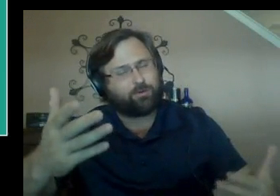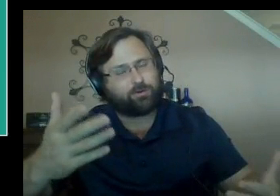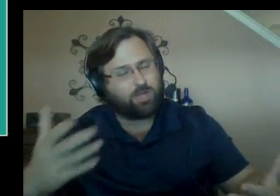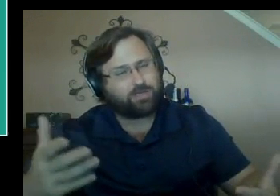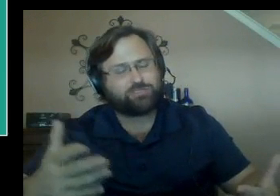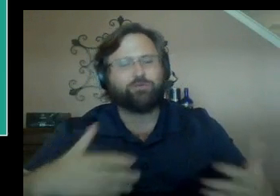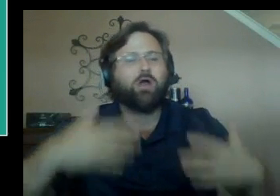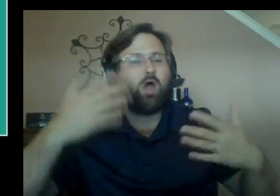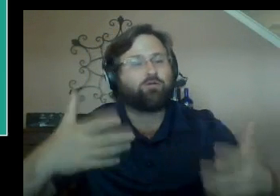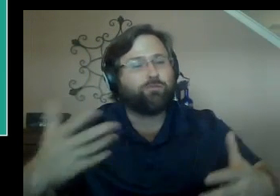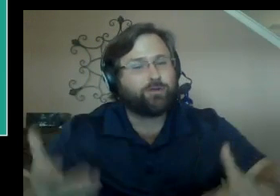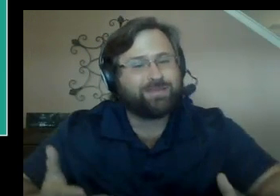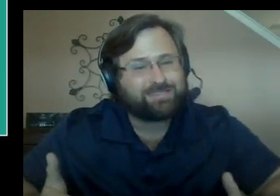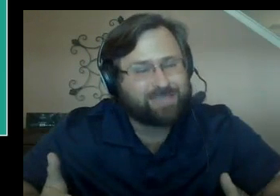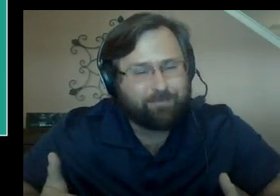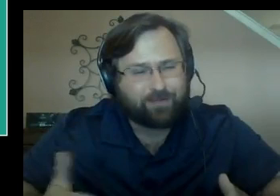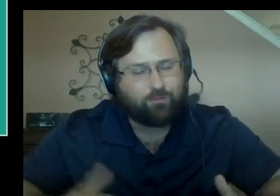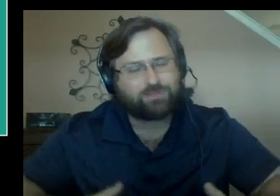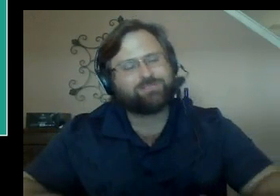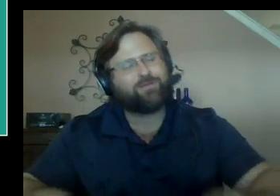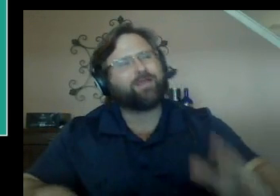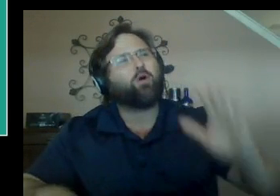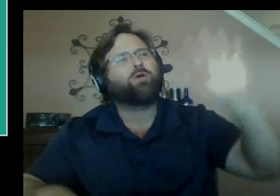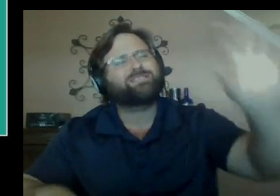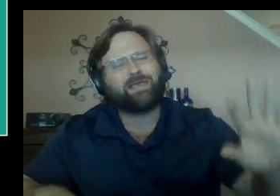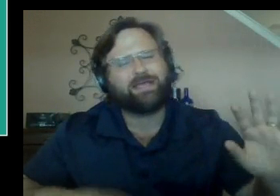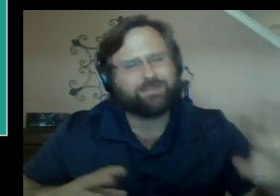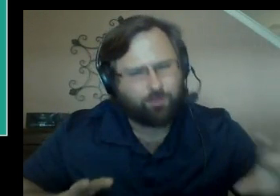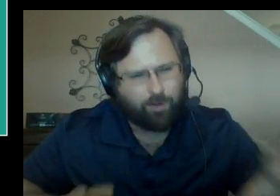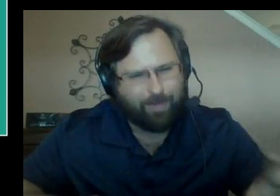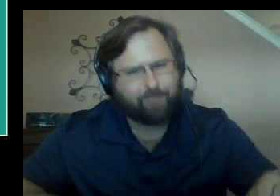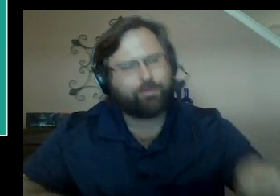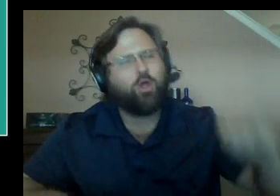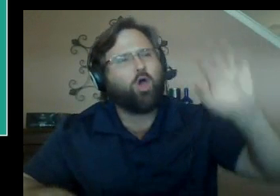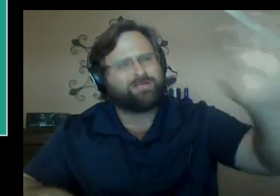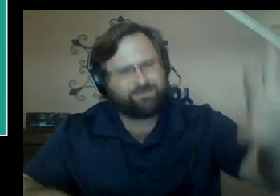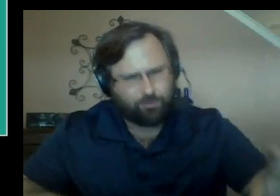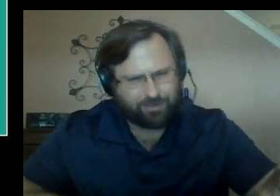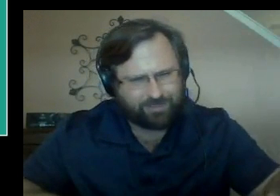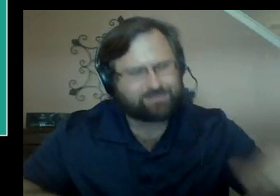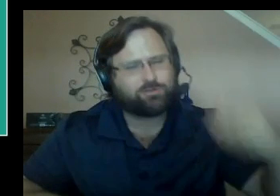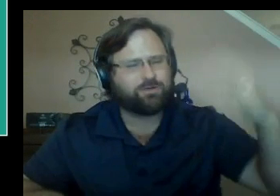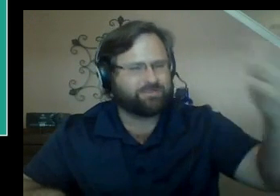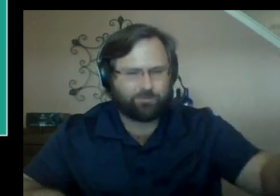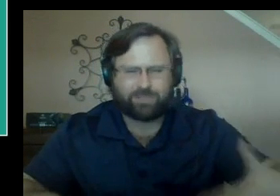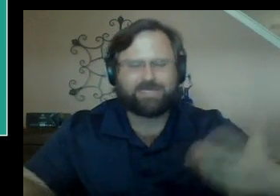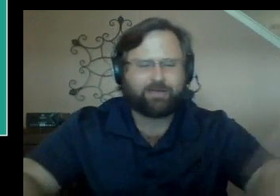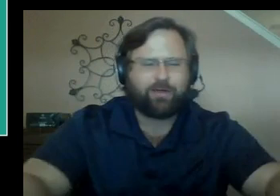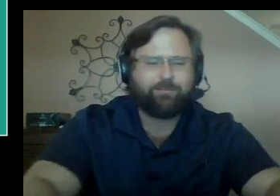we're talking to are familiar with the same metaphors and so they know oh he's speaking as if there were a map or as if there were a list or as if there were a diagram, etc.